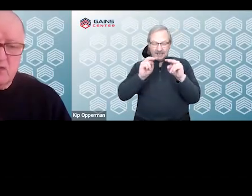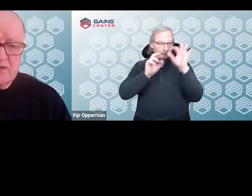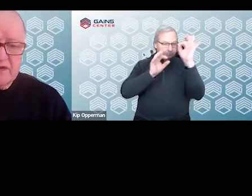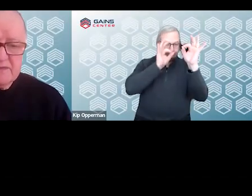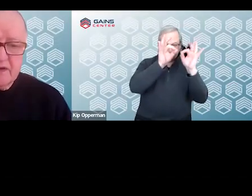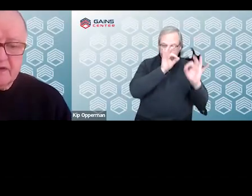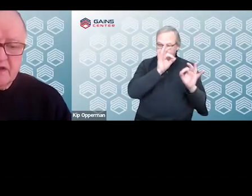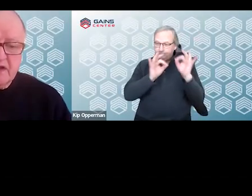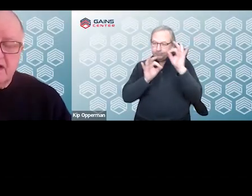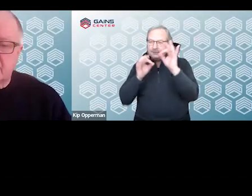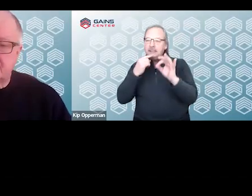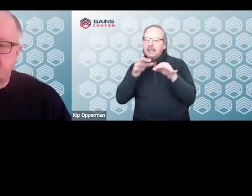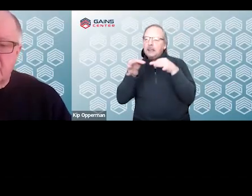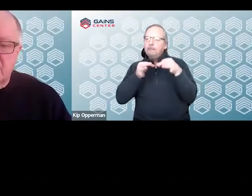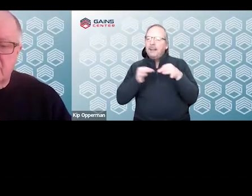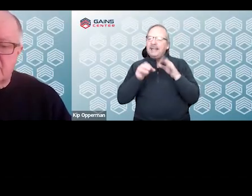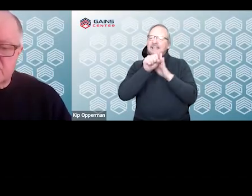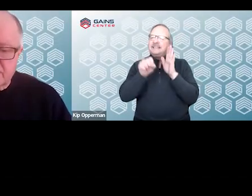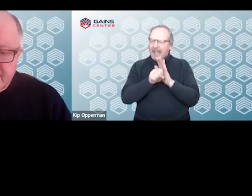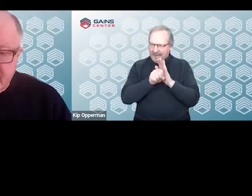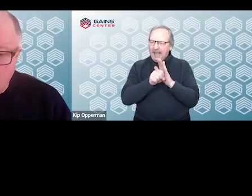I won't go over this, but, as you can see,